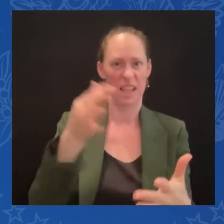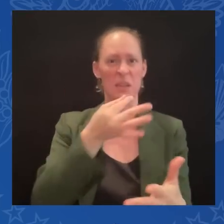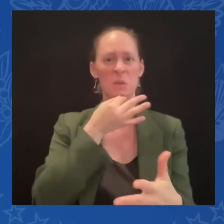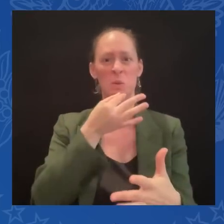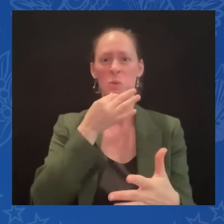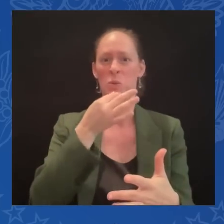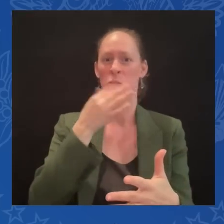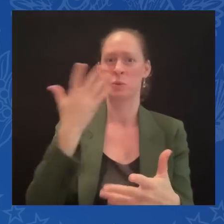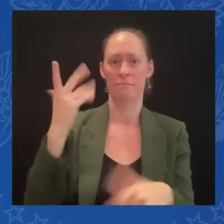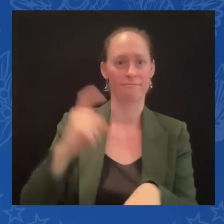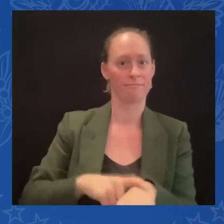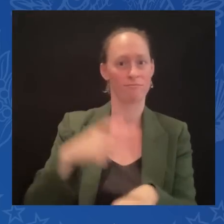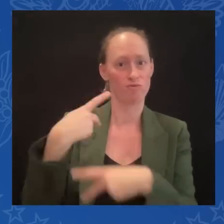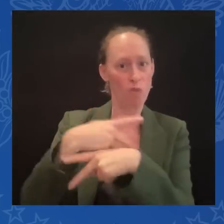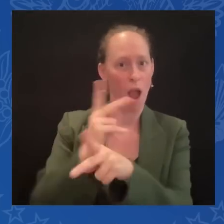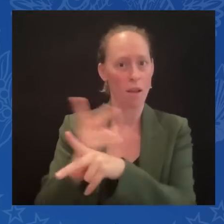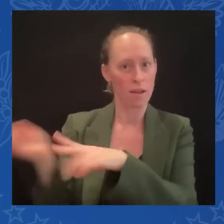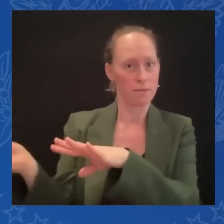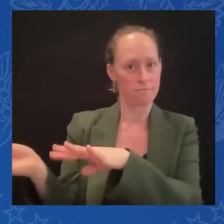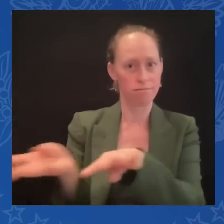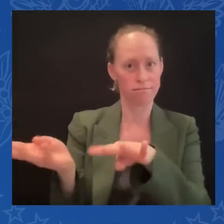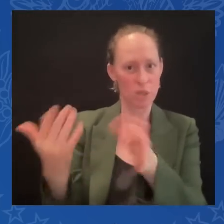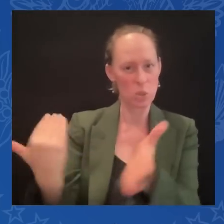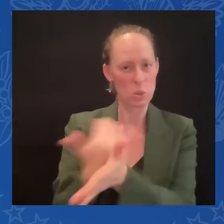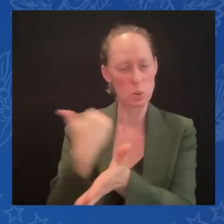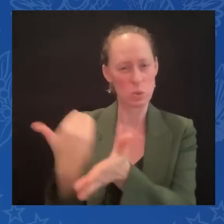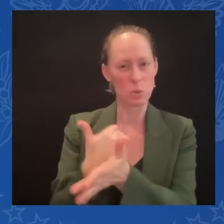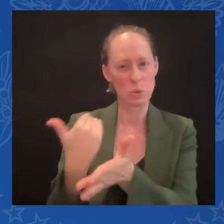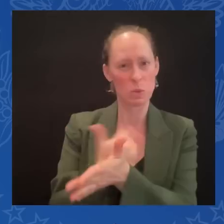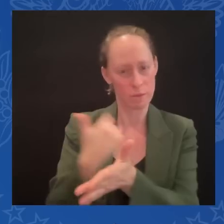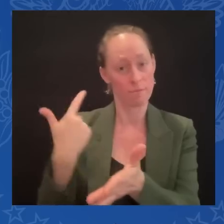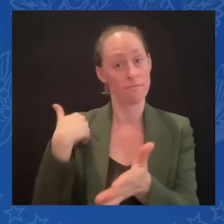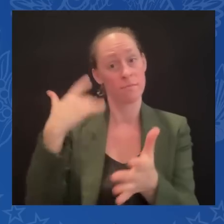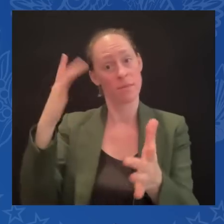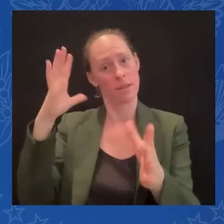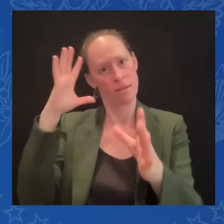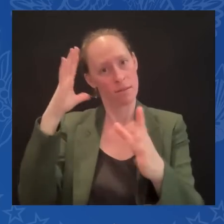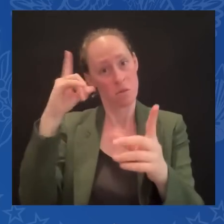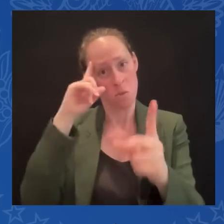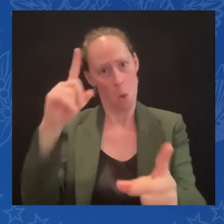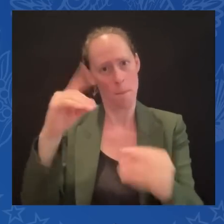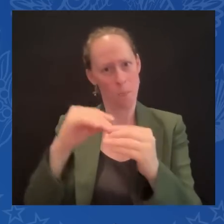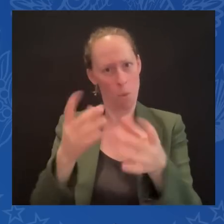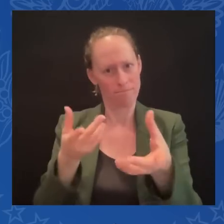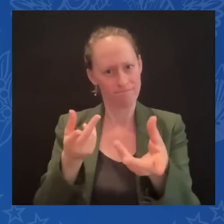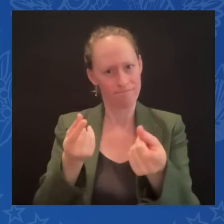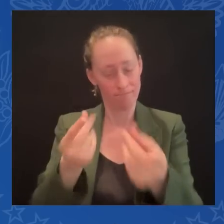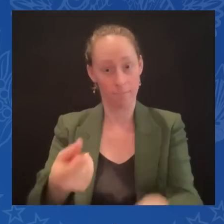Now, being a female automation engineer is unusual, but I like that I am breaking new grounds